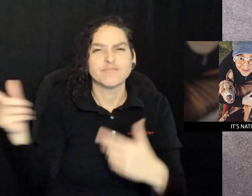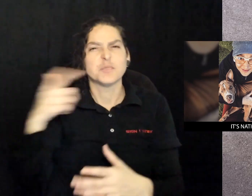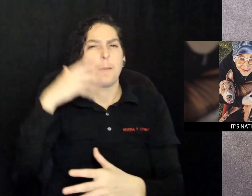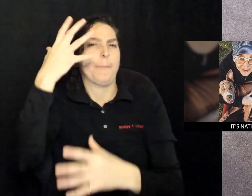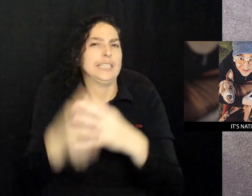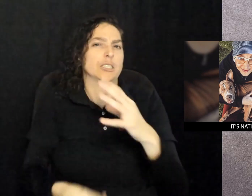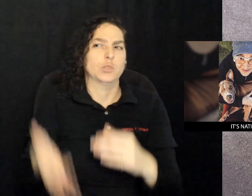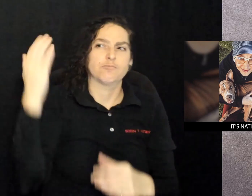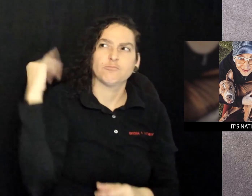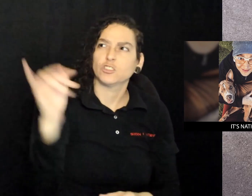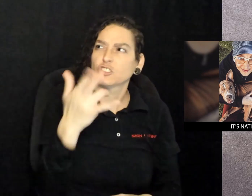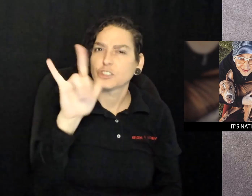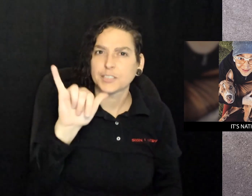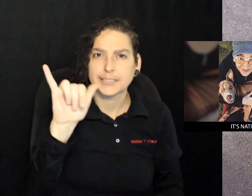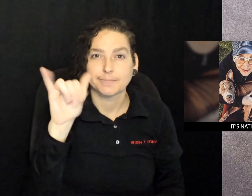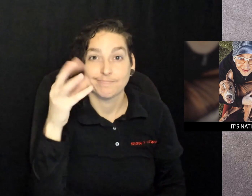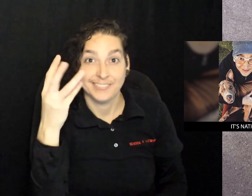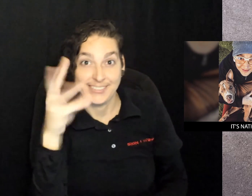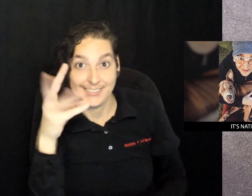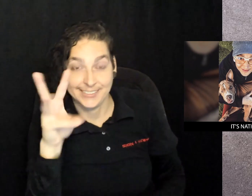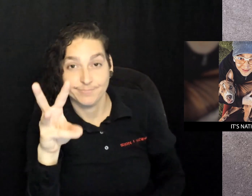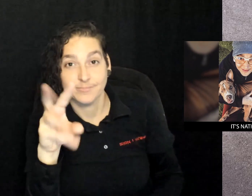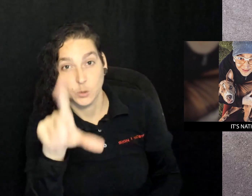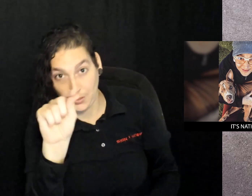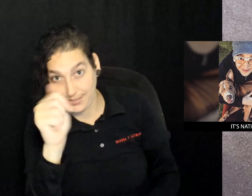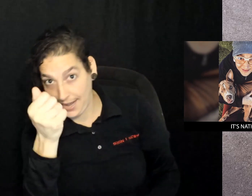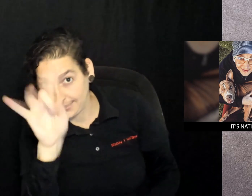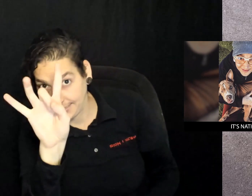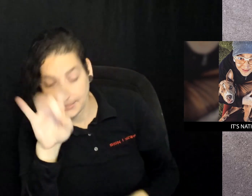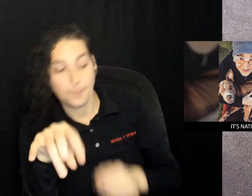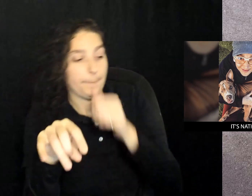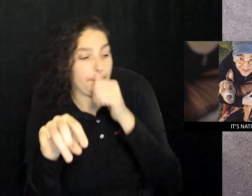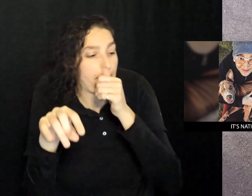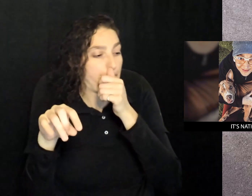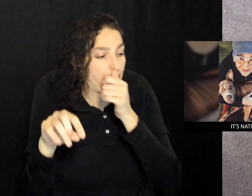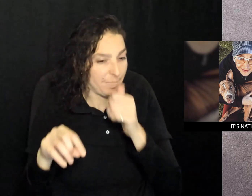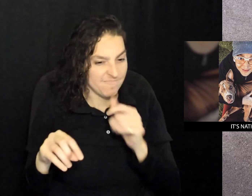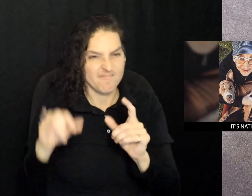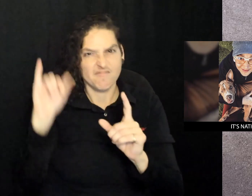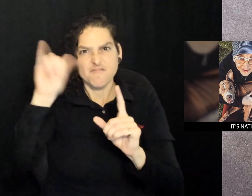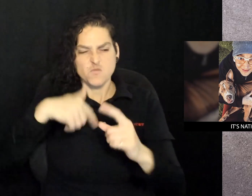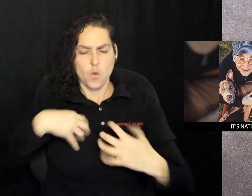a German Shepherd mix and she passed away in July 2018